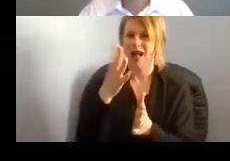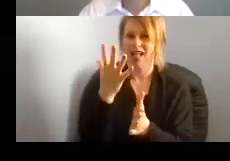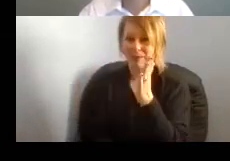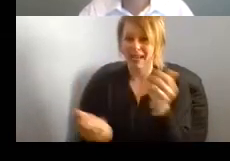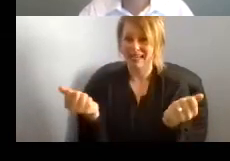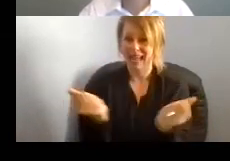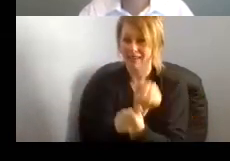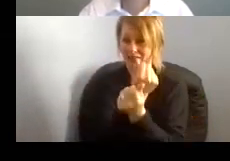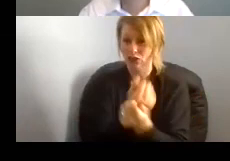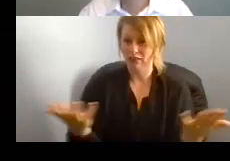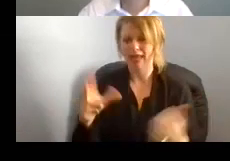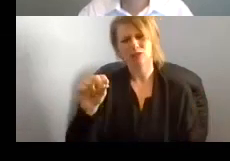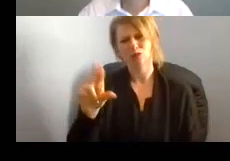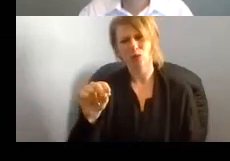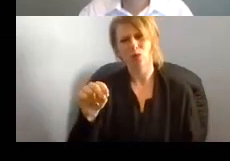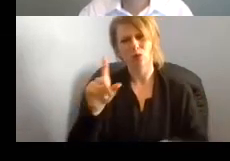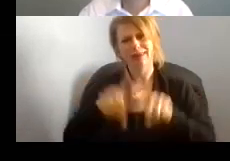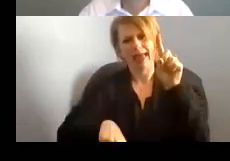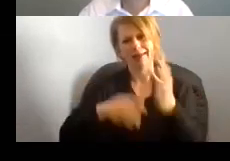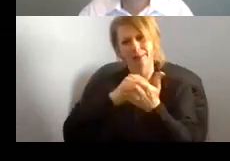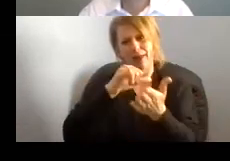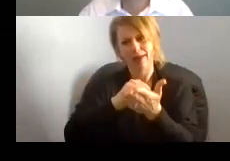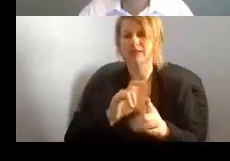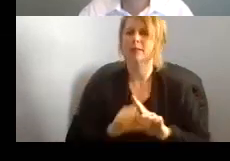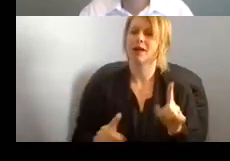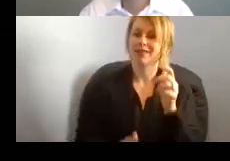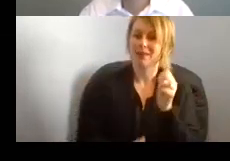But I think you should eliminate the most obvious ones.